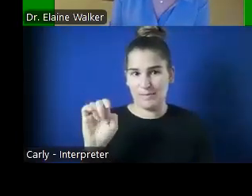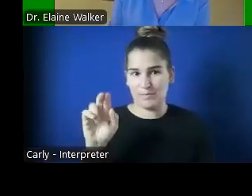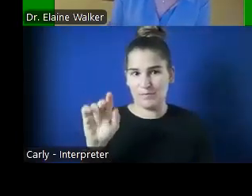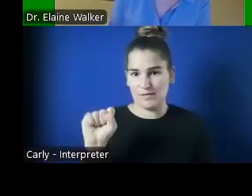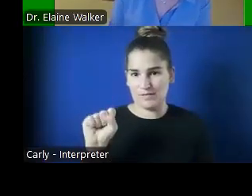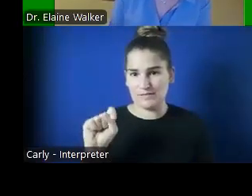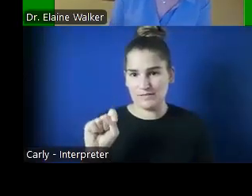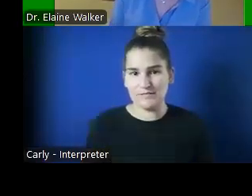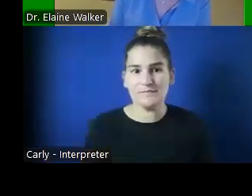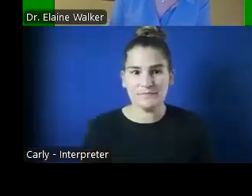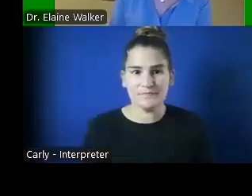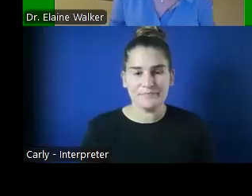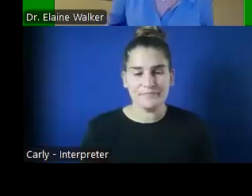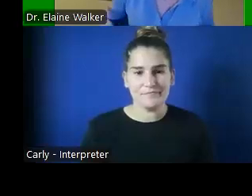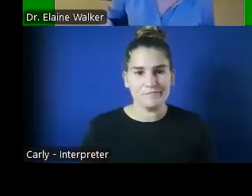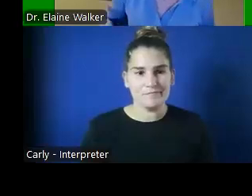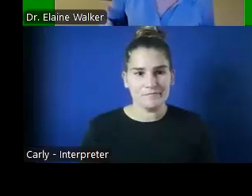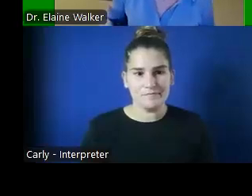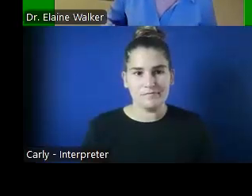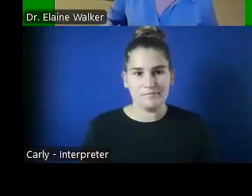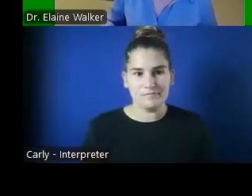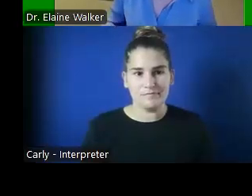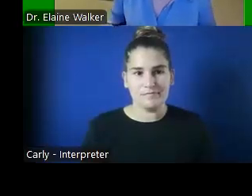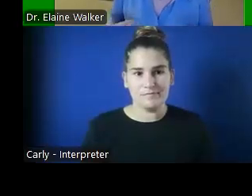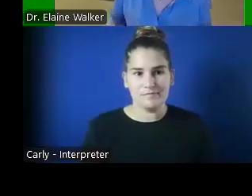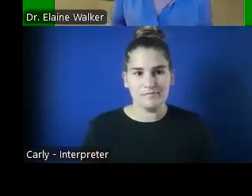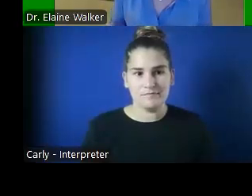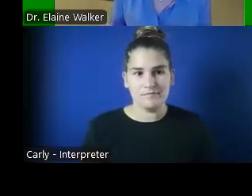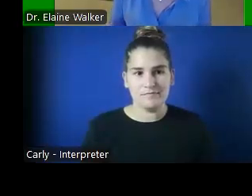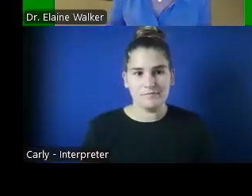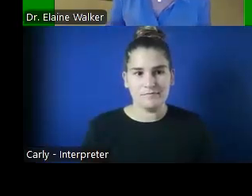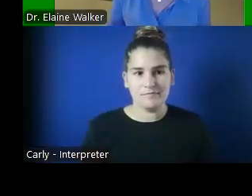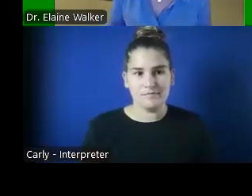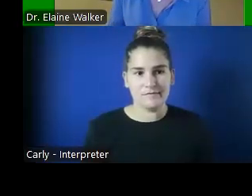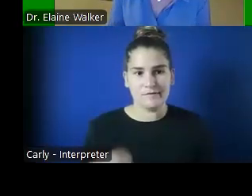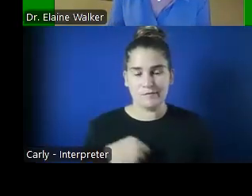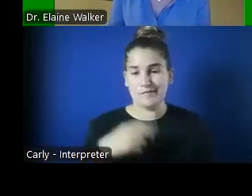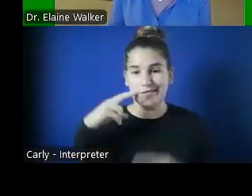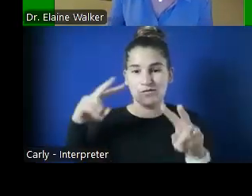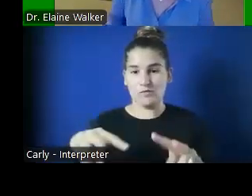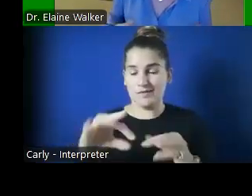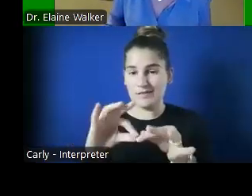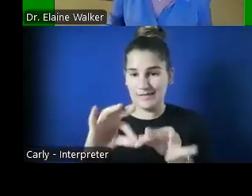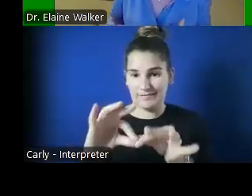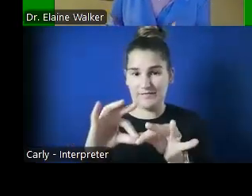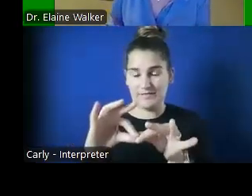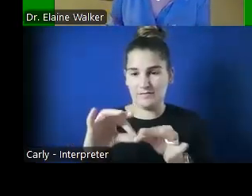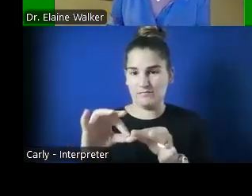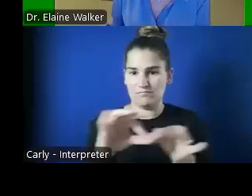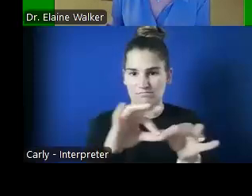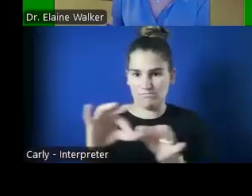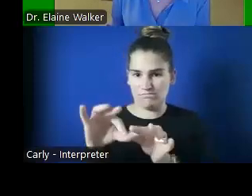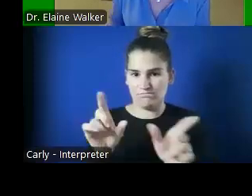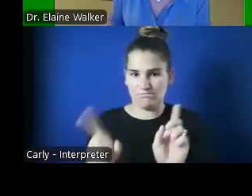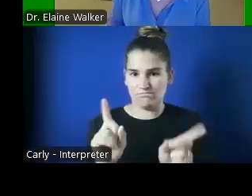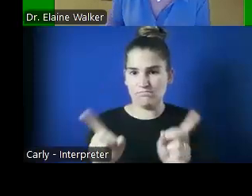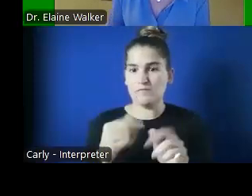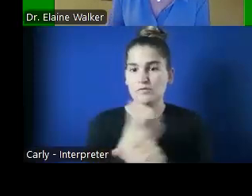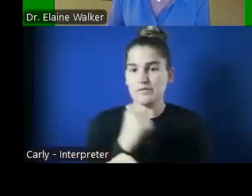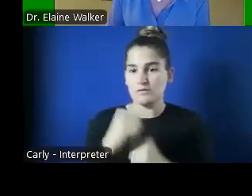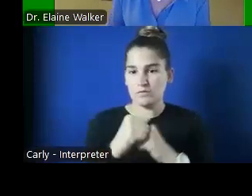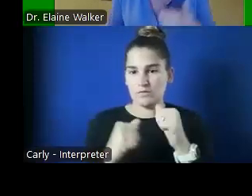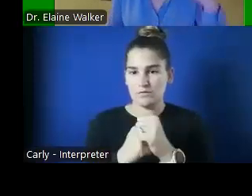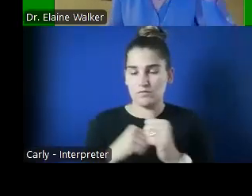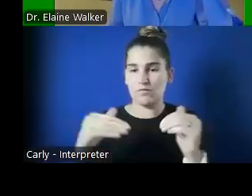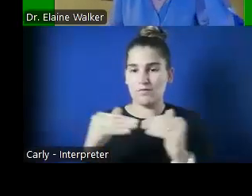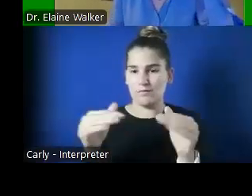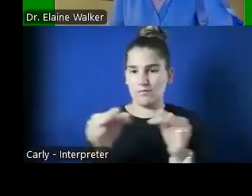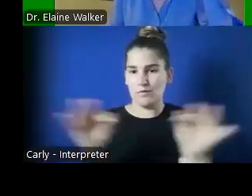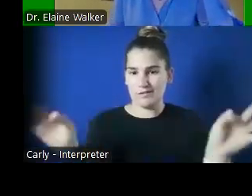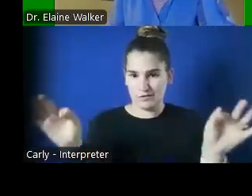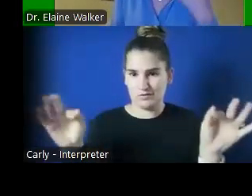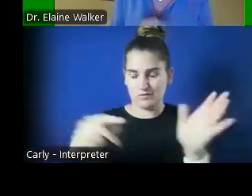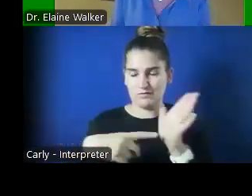relationship between uh connectivity uh using structural equation modeling and hippocampal